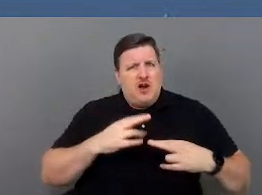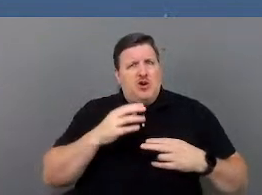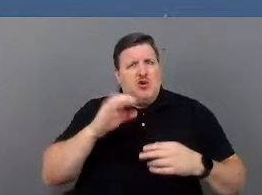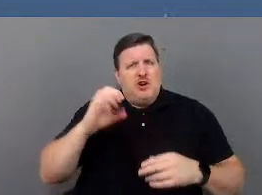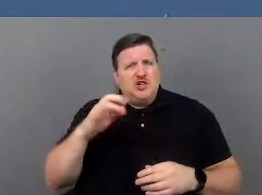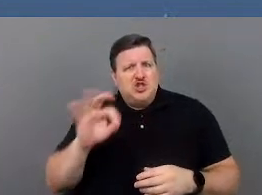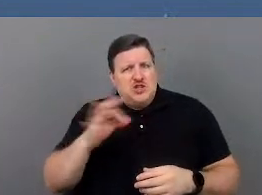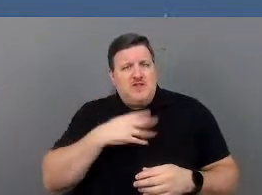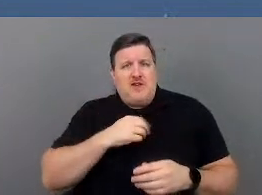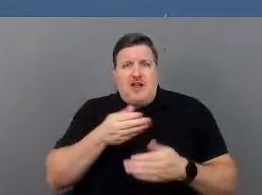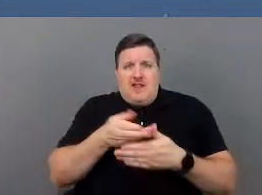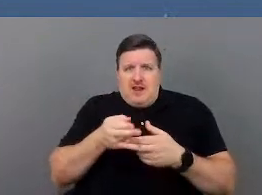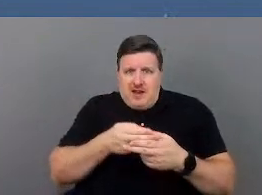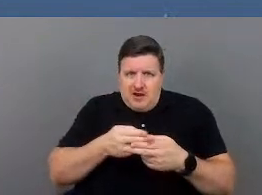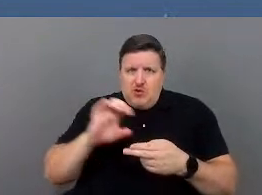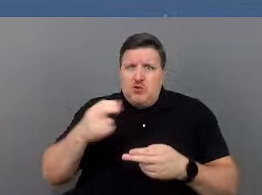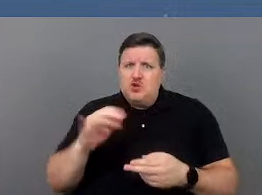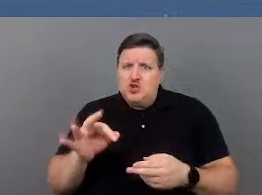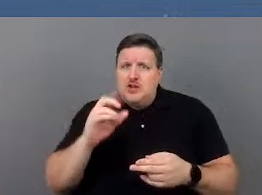DEPARTMENT.